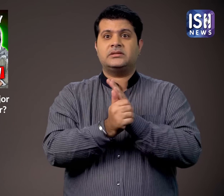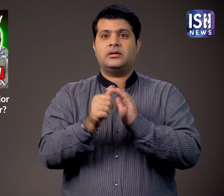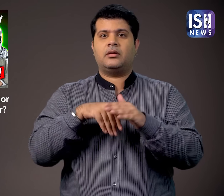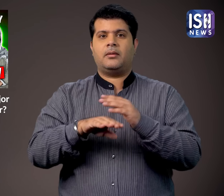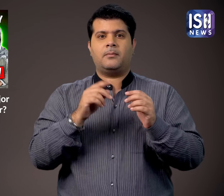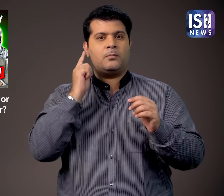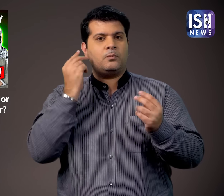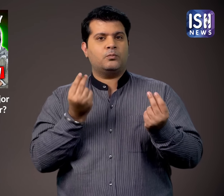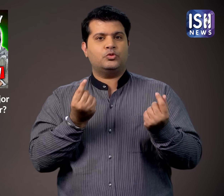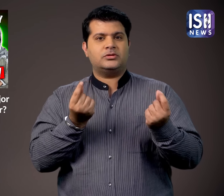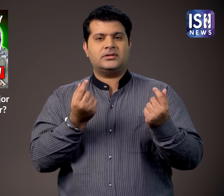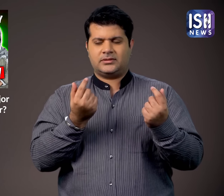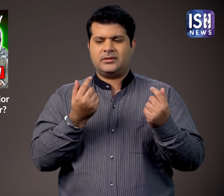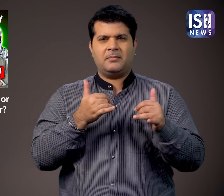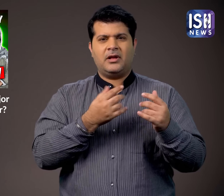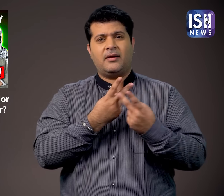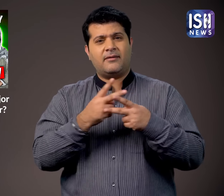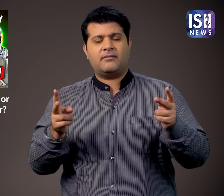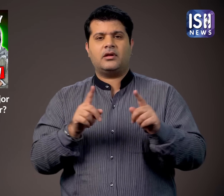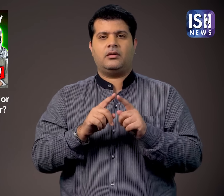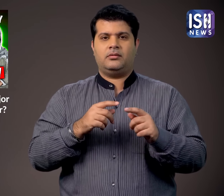skilled at playing various music instruments like